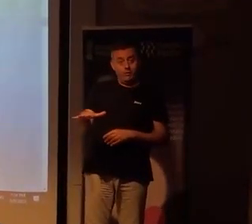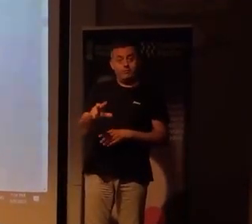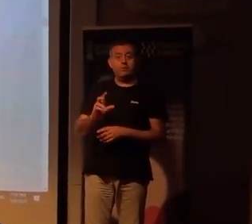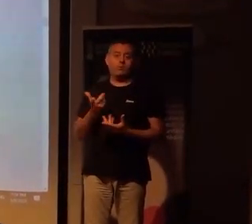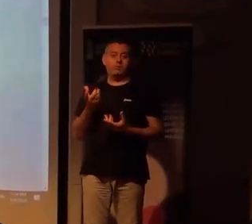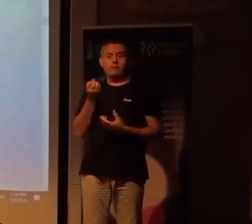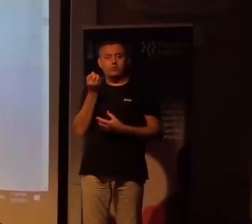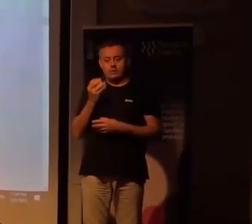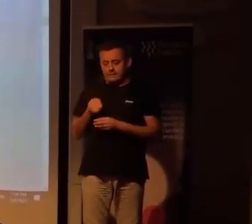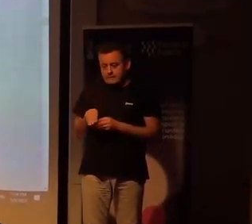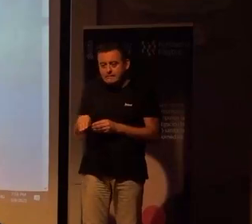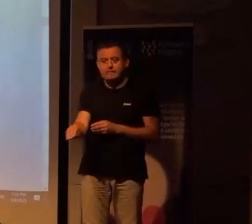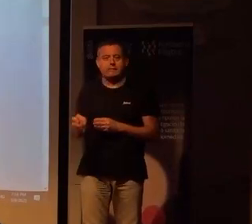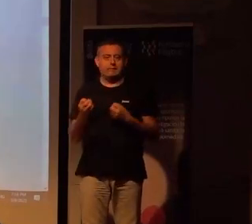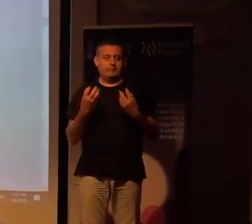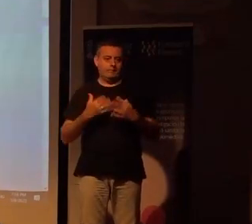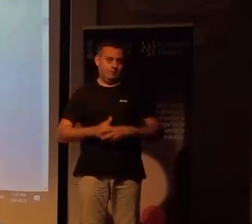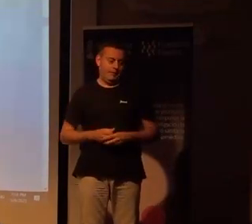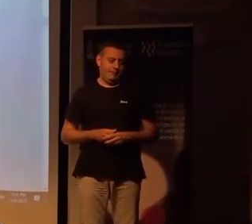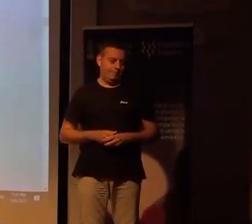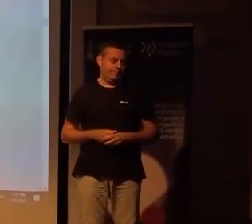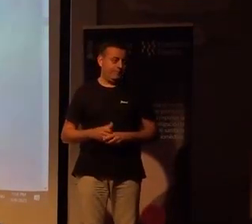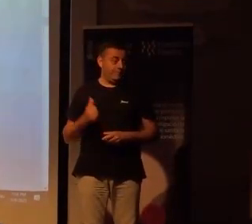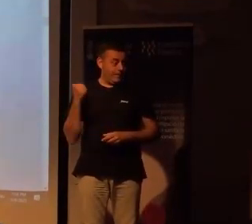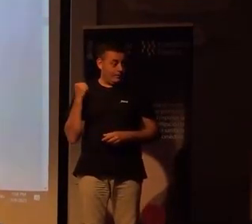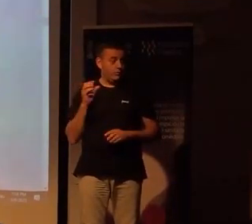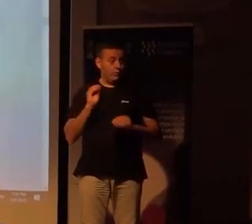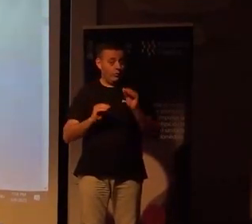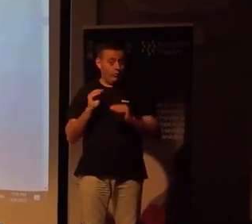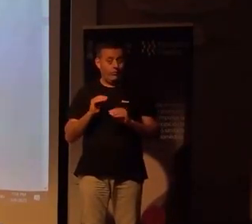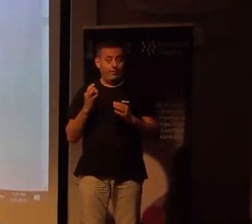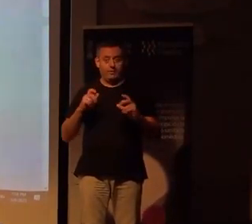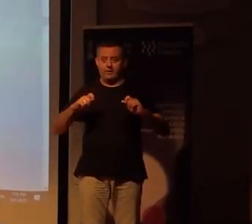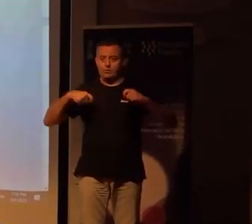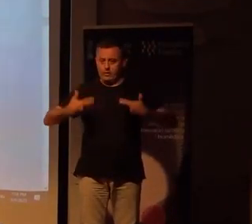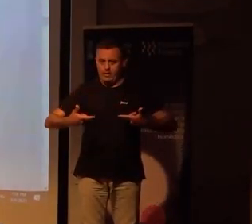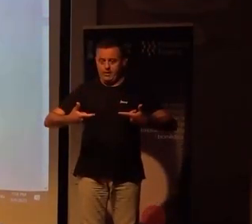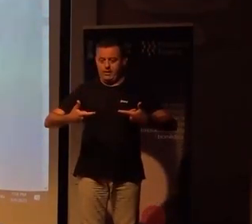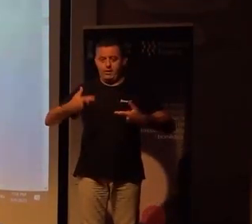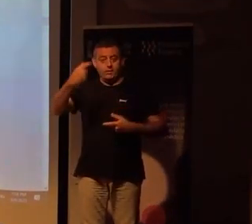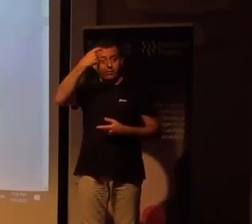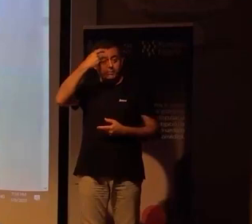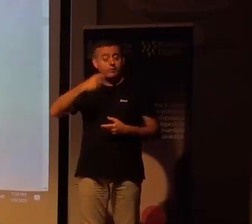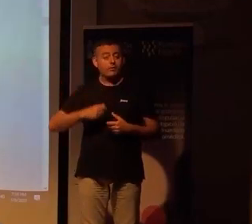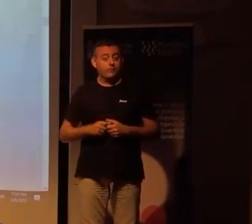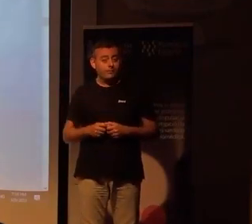This is what we call nature-based solutions and it is basically a fairly old concept